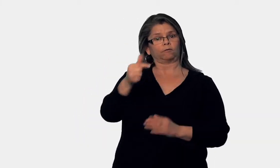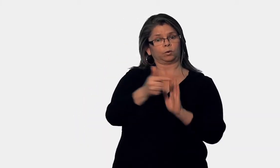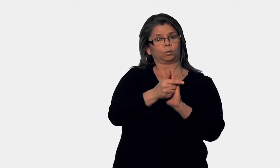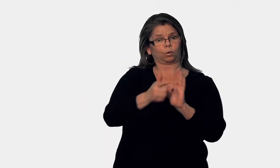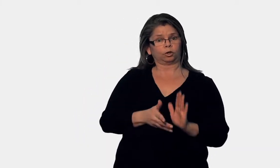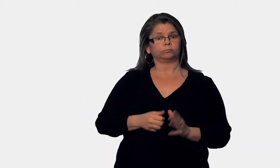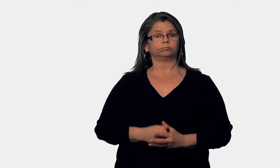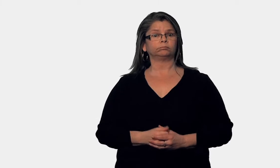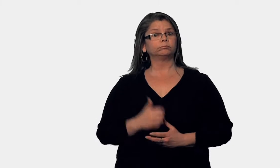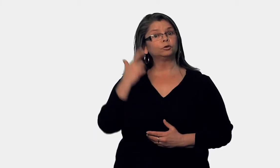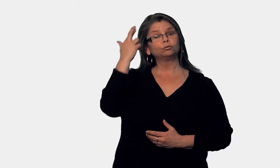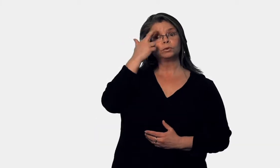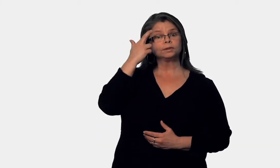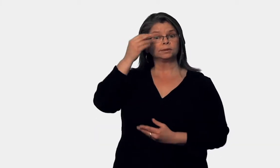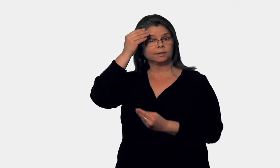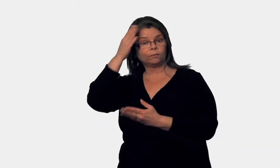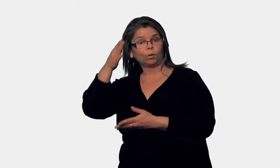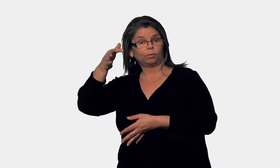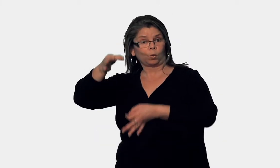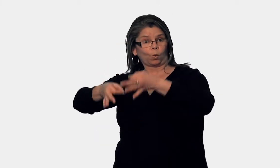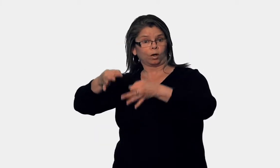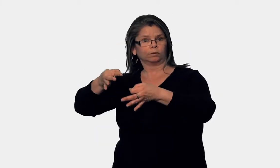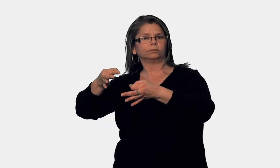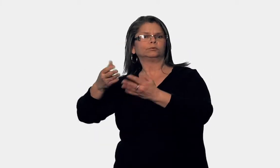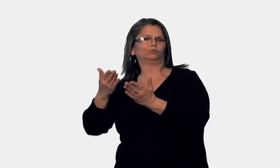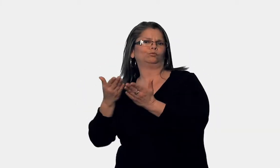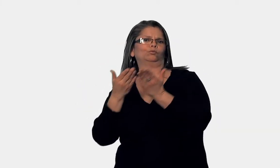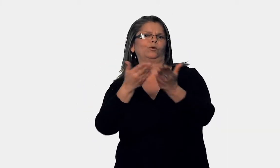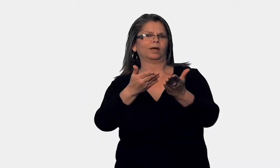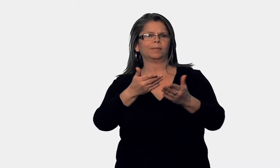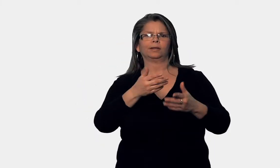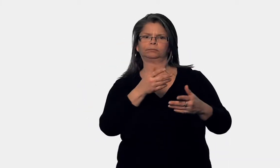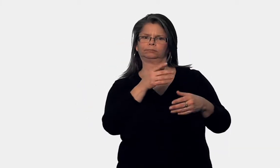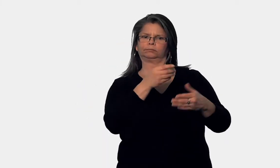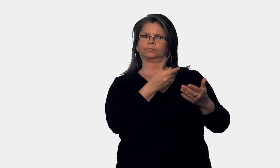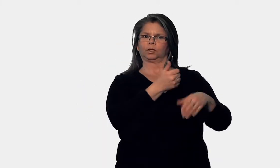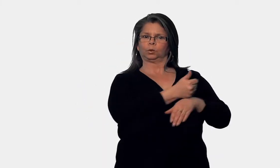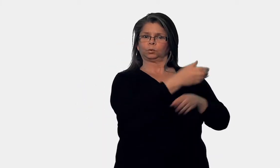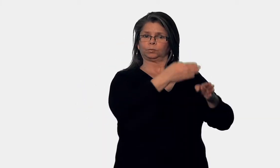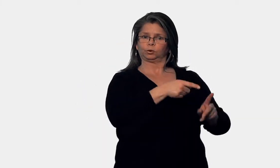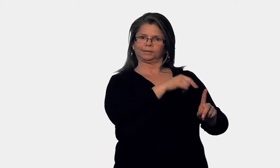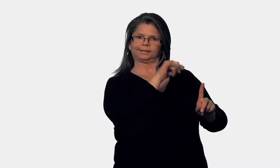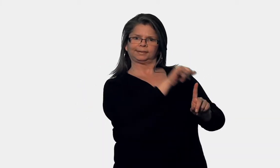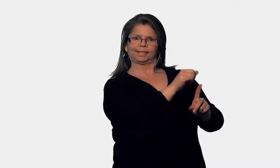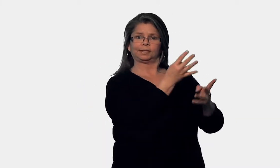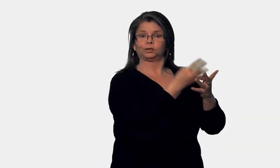or Crown Counsel, so they can recommend to the court that the accused be kept in jail